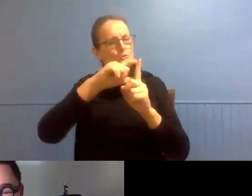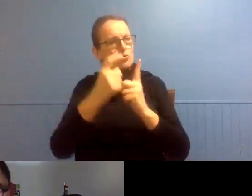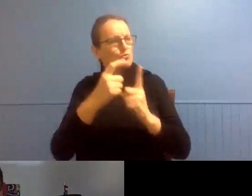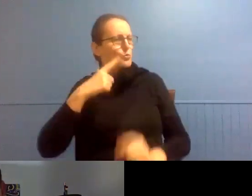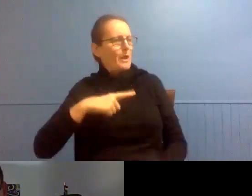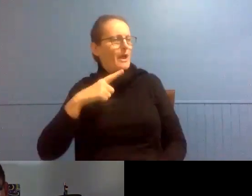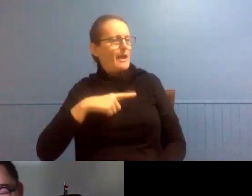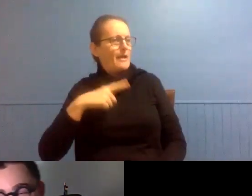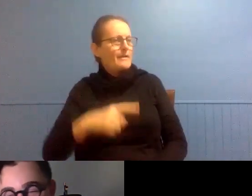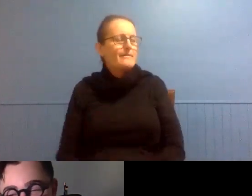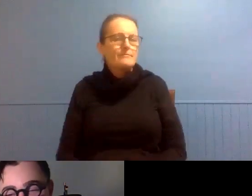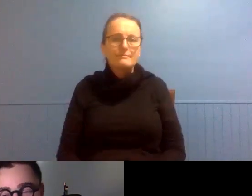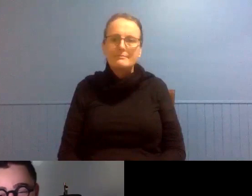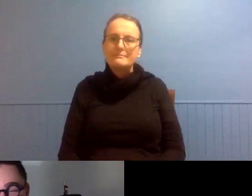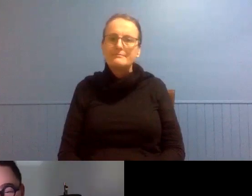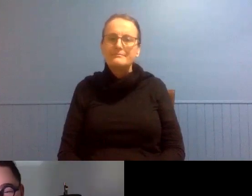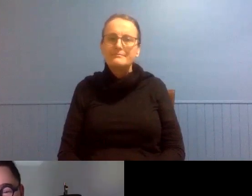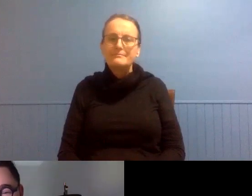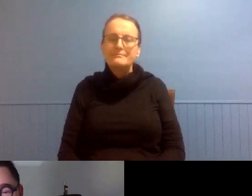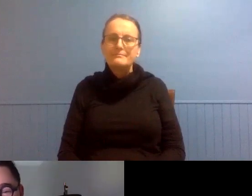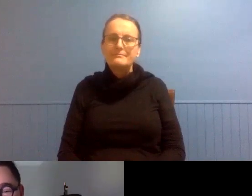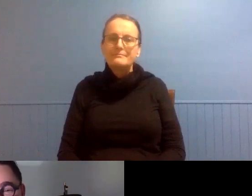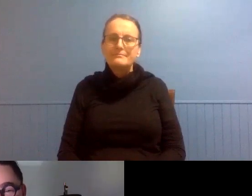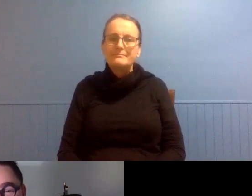Intercultural? Well, as First